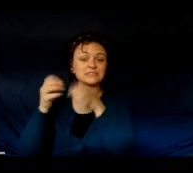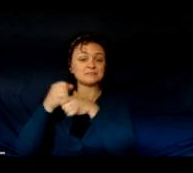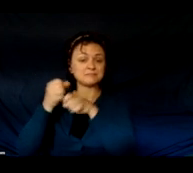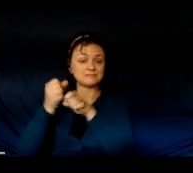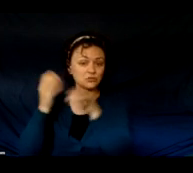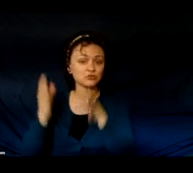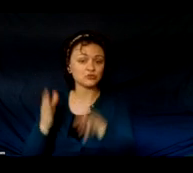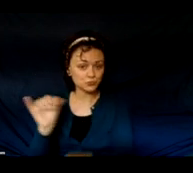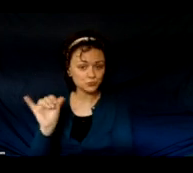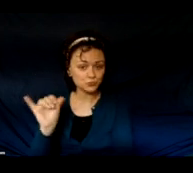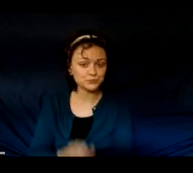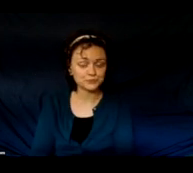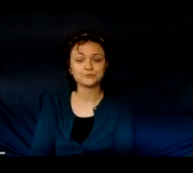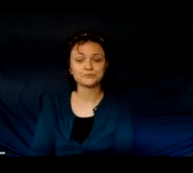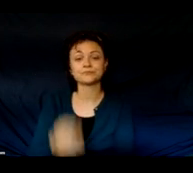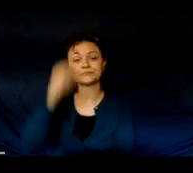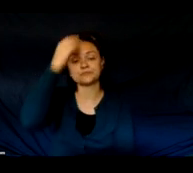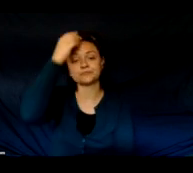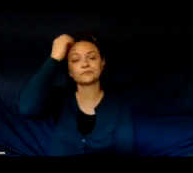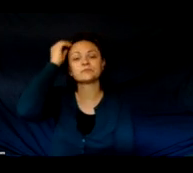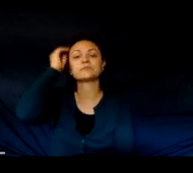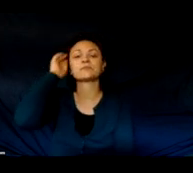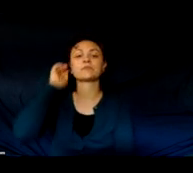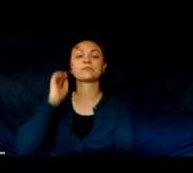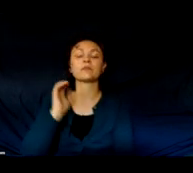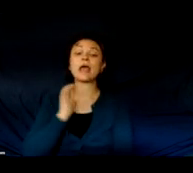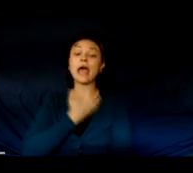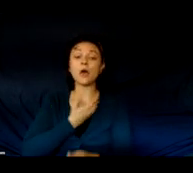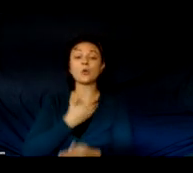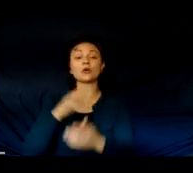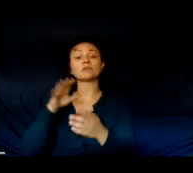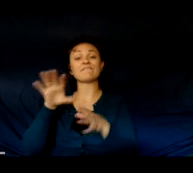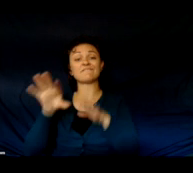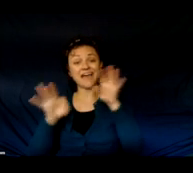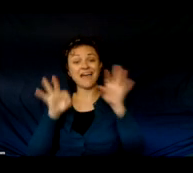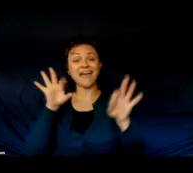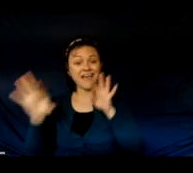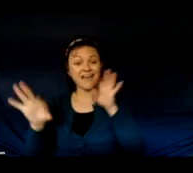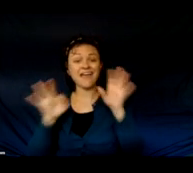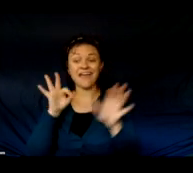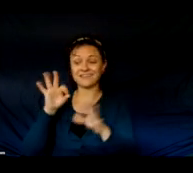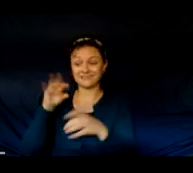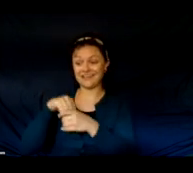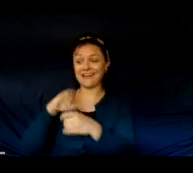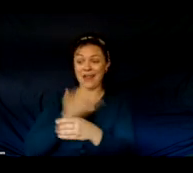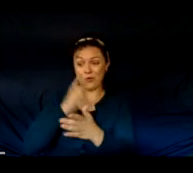These findings, our findings within the center will center around the perspectives of